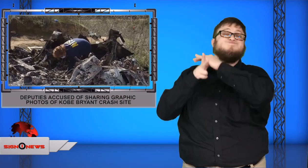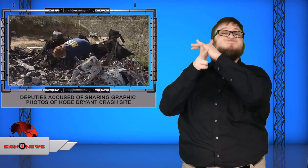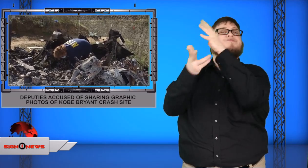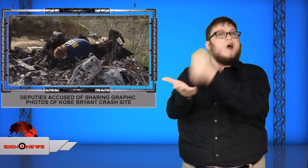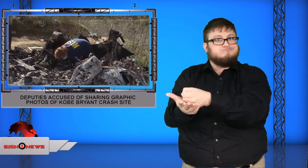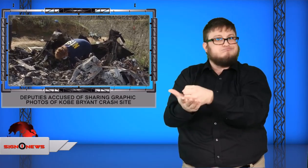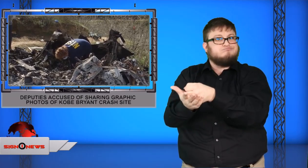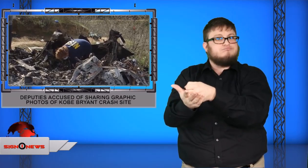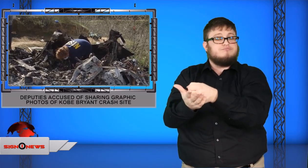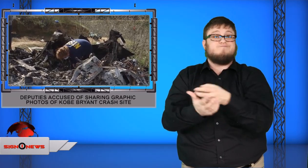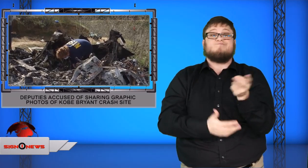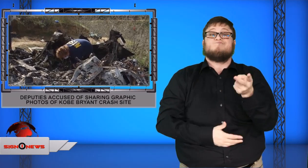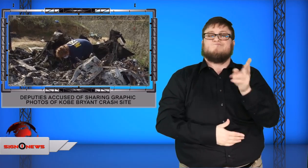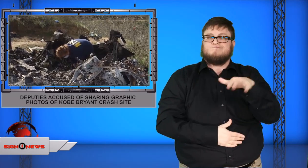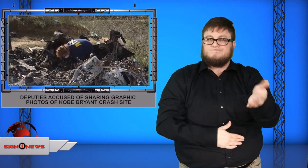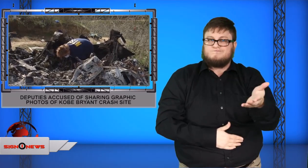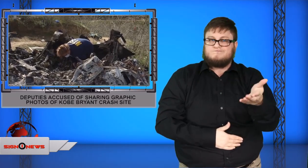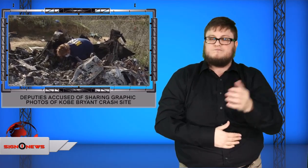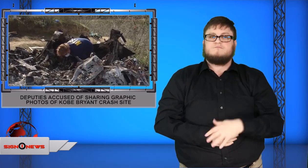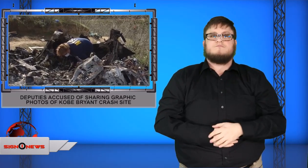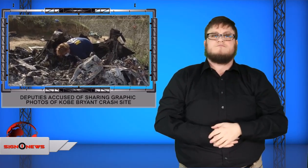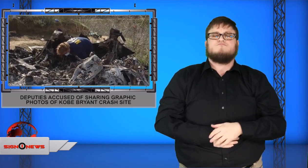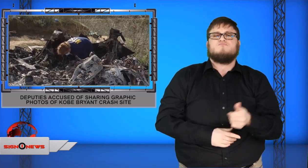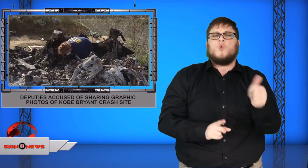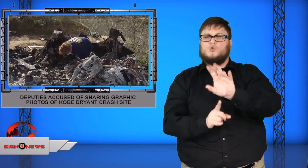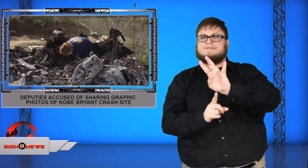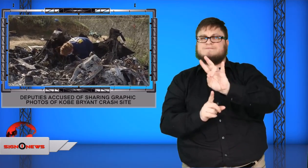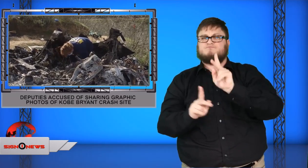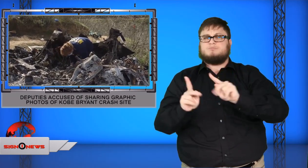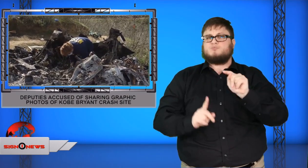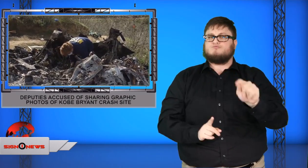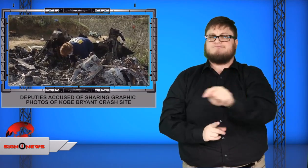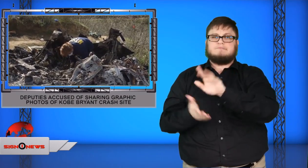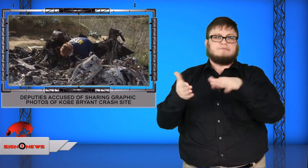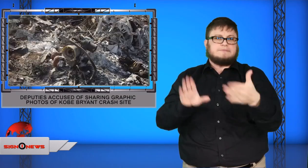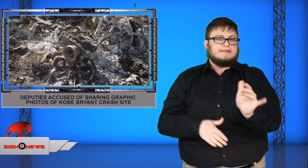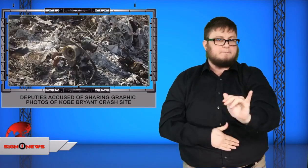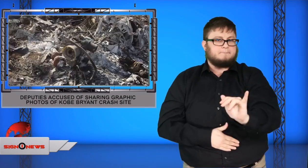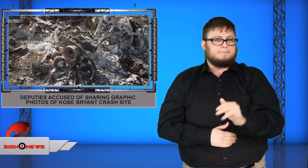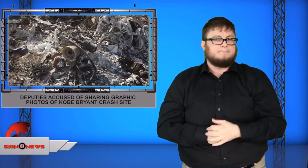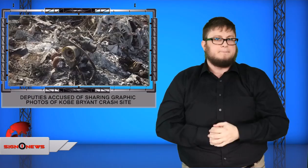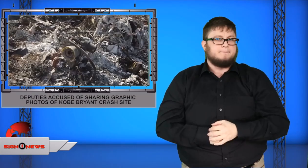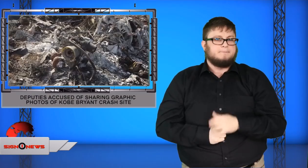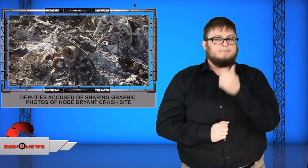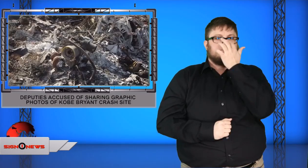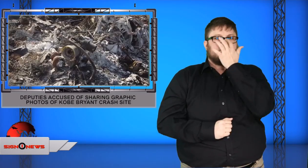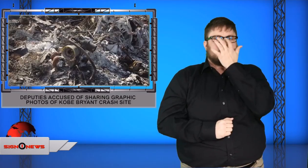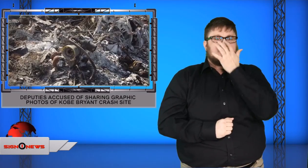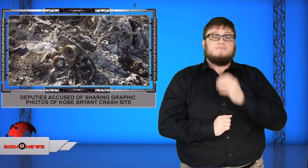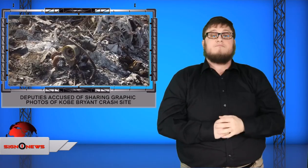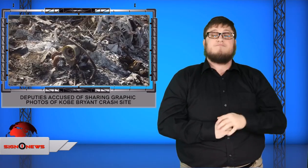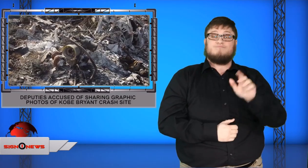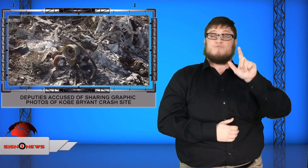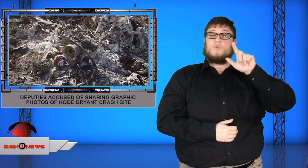in Calabasas, California on January 26. Seven other people also died in the crash.